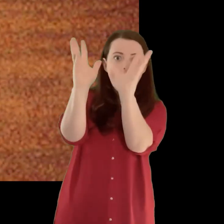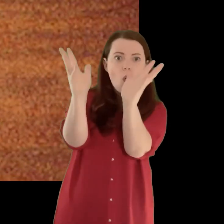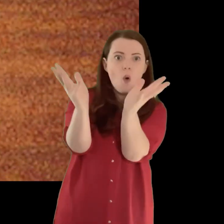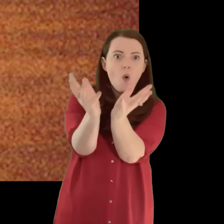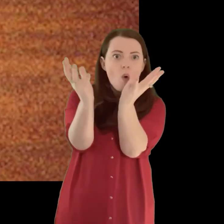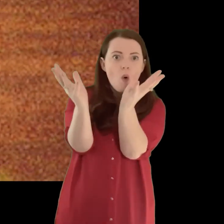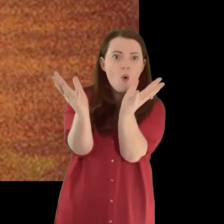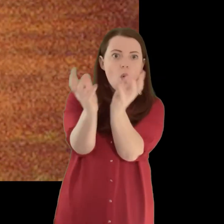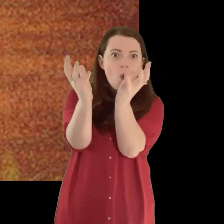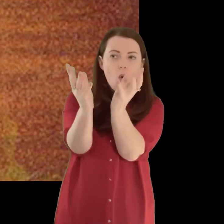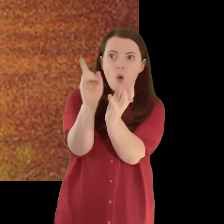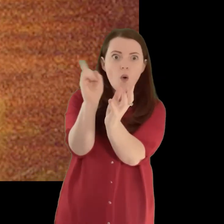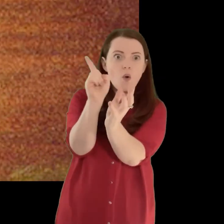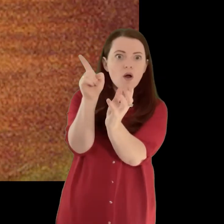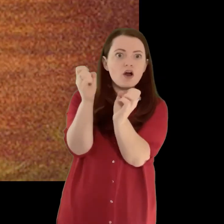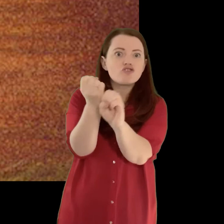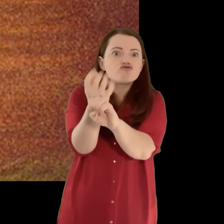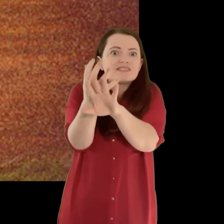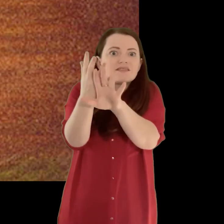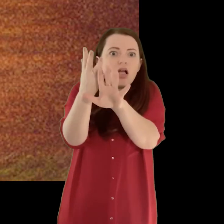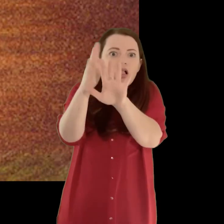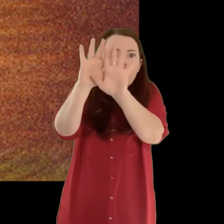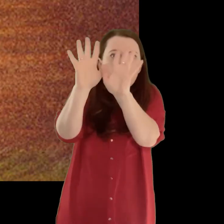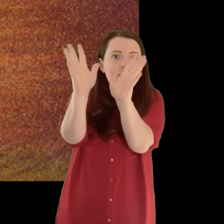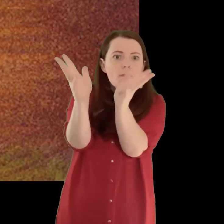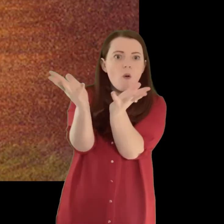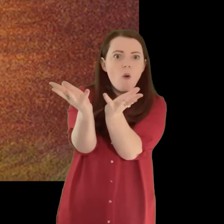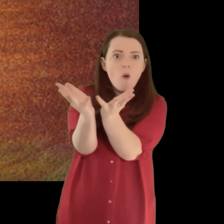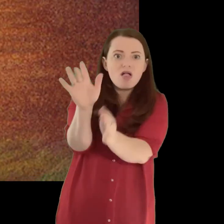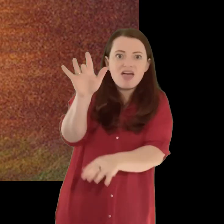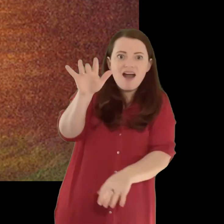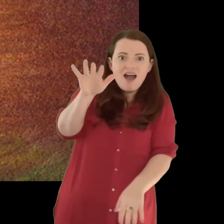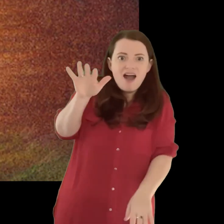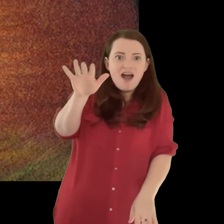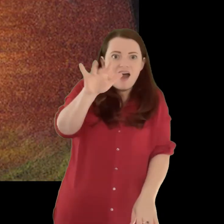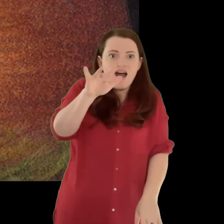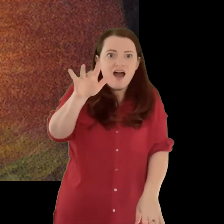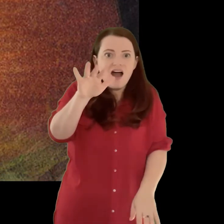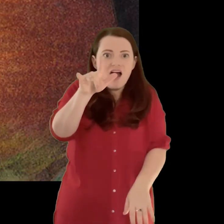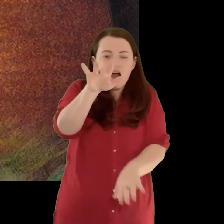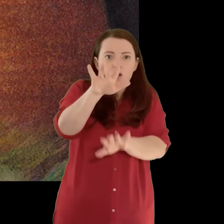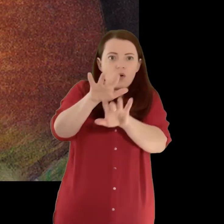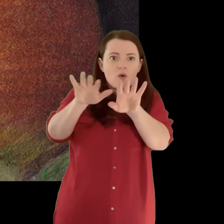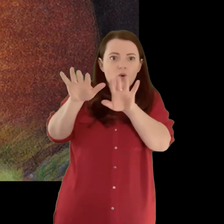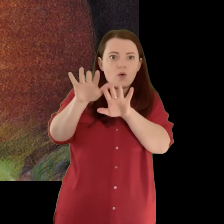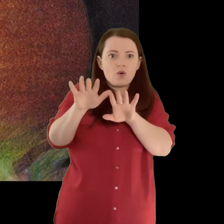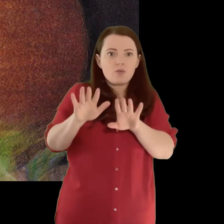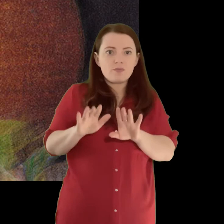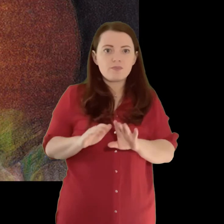And a large crystal ball Sat right there on the surface